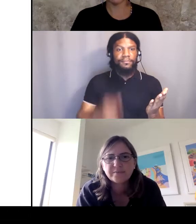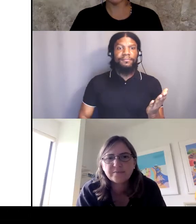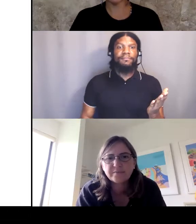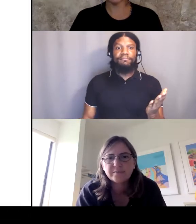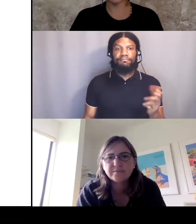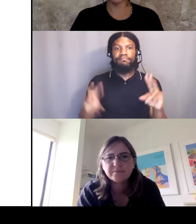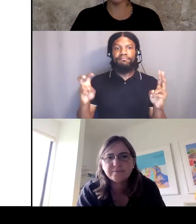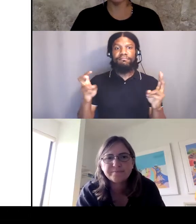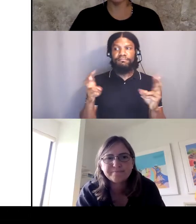Thank you Heather.